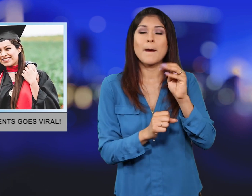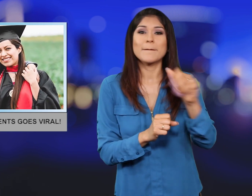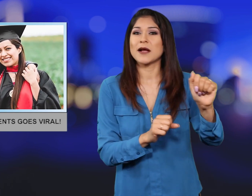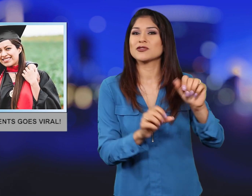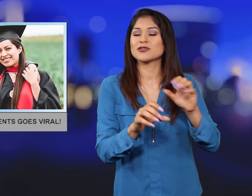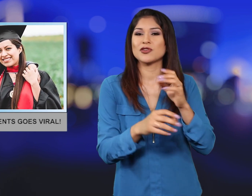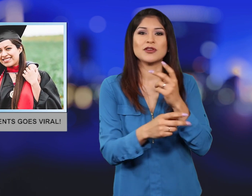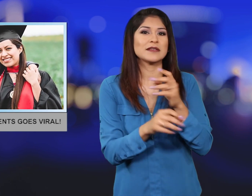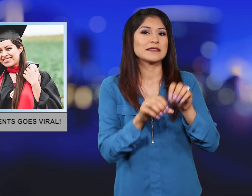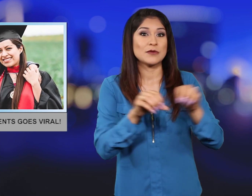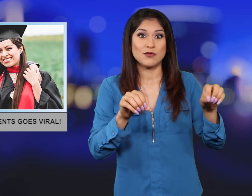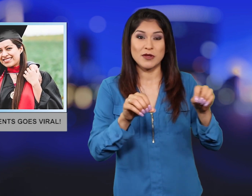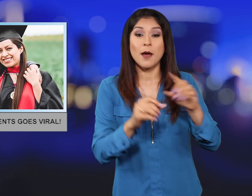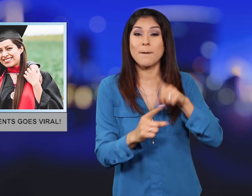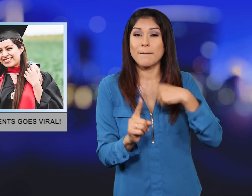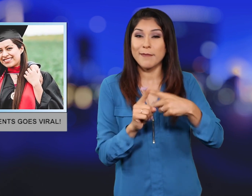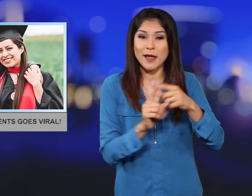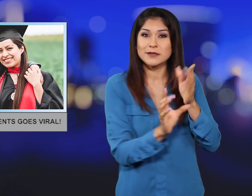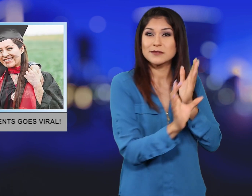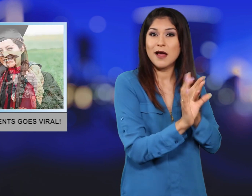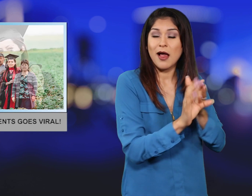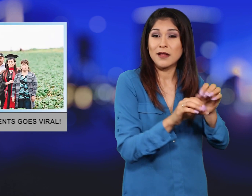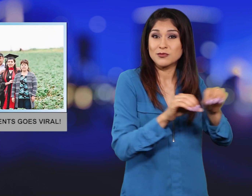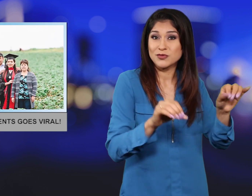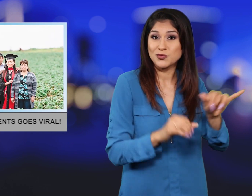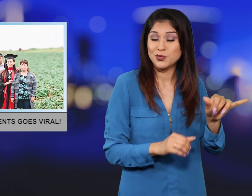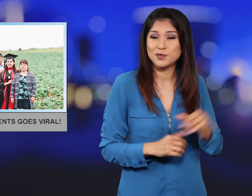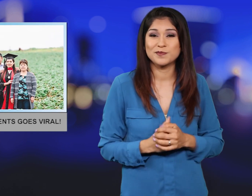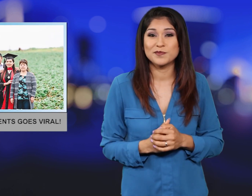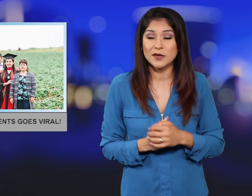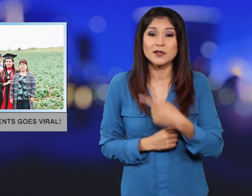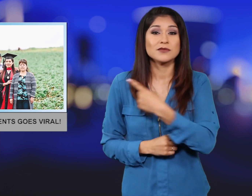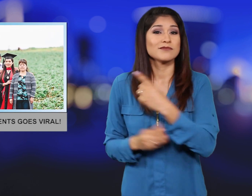Besides her Masters, Alfaro also has a psychology degree from San Diego State University.